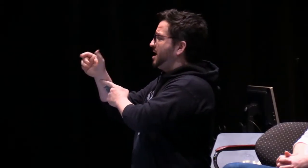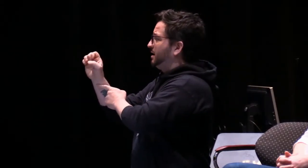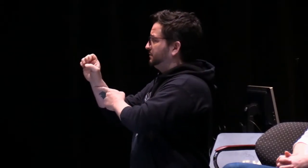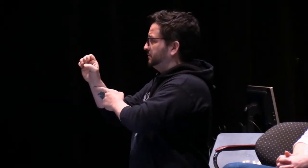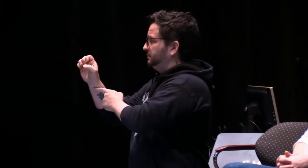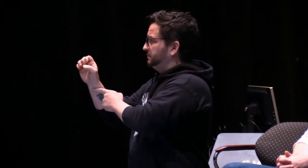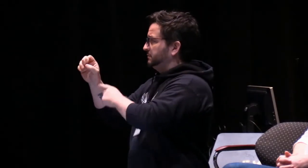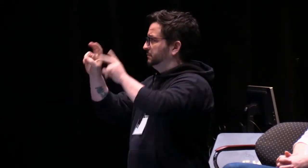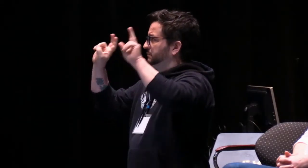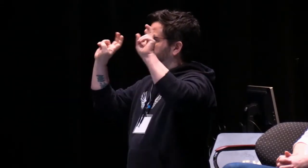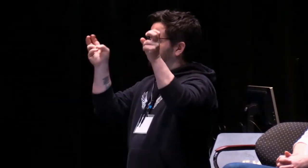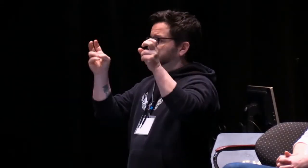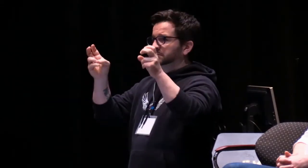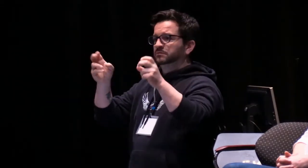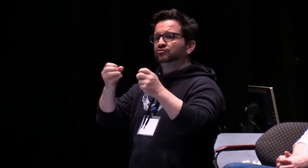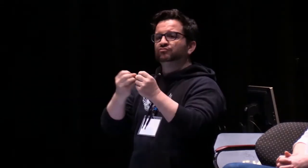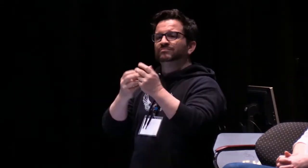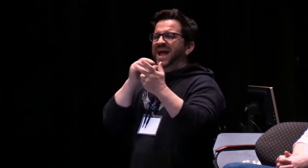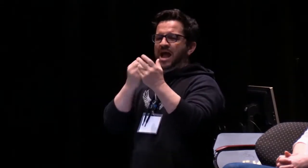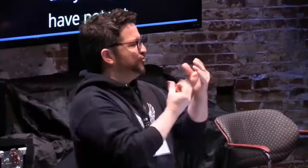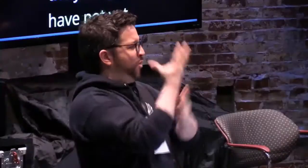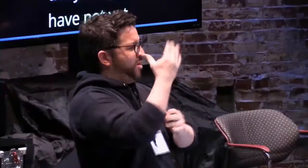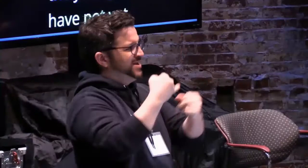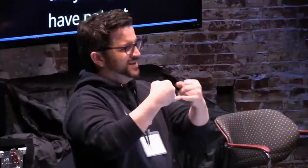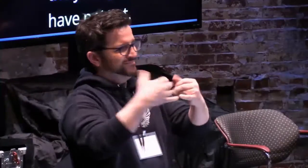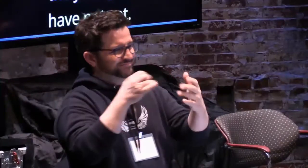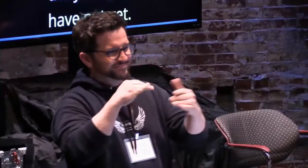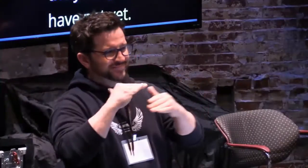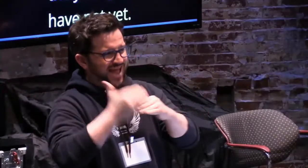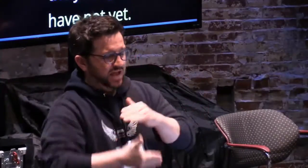So the next thing I would like to talk about is growing edge.